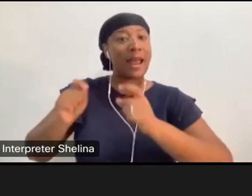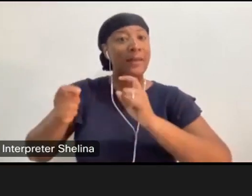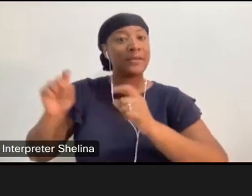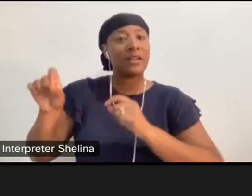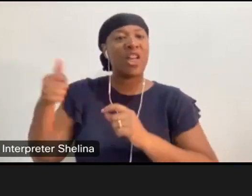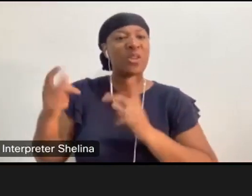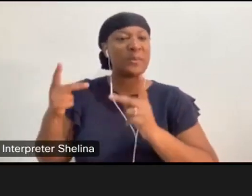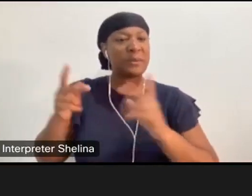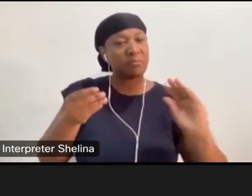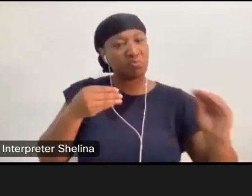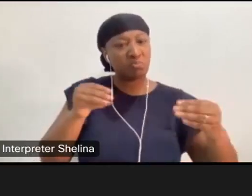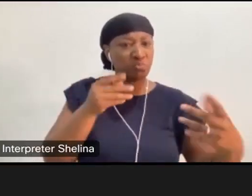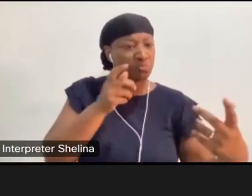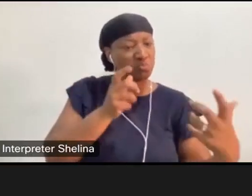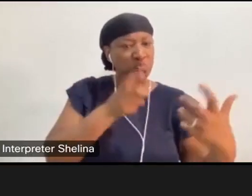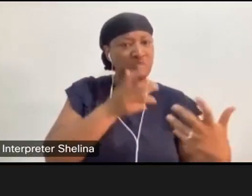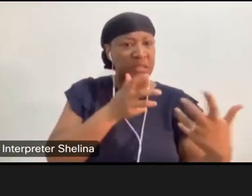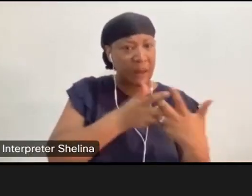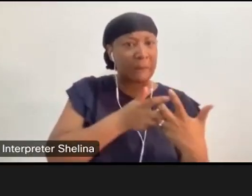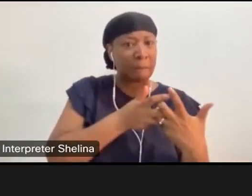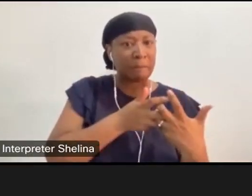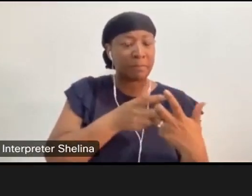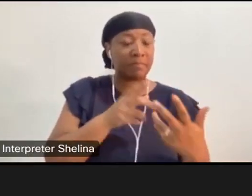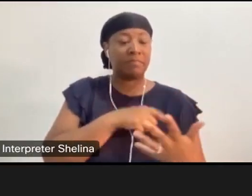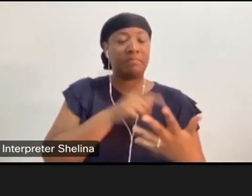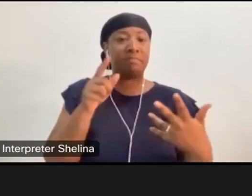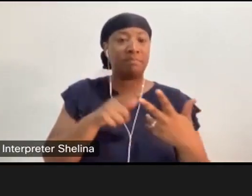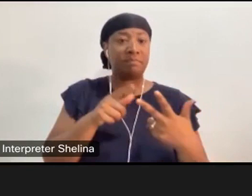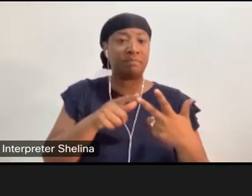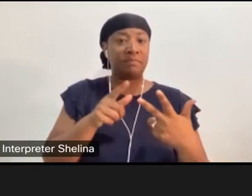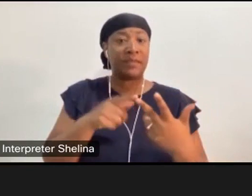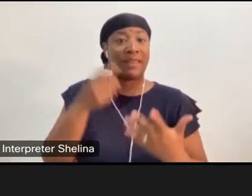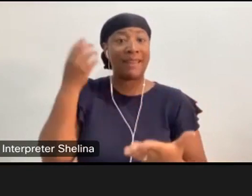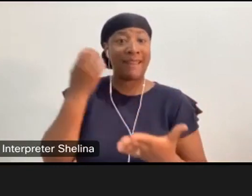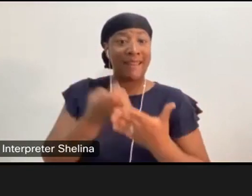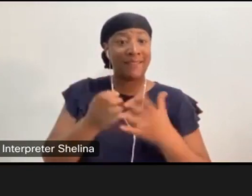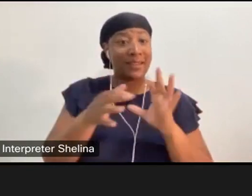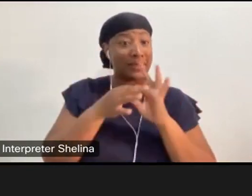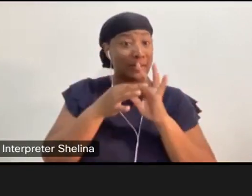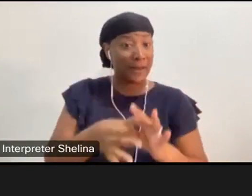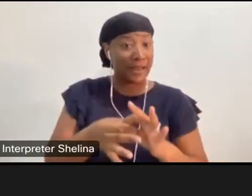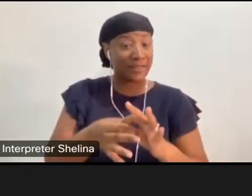To your own culture? Or are you going to use an evidence based model that you will adapt